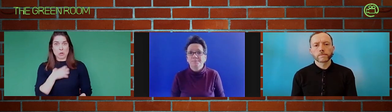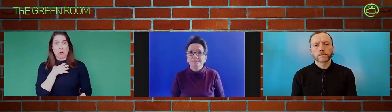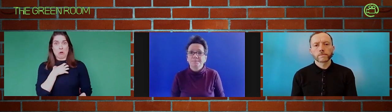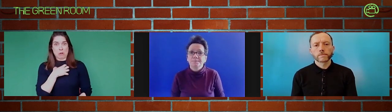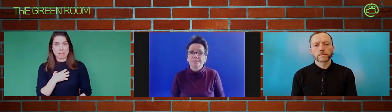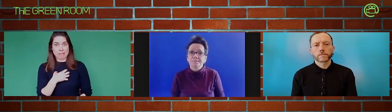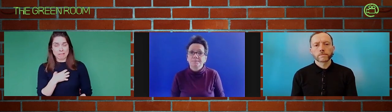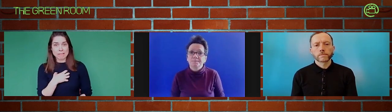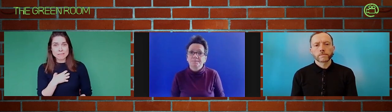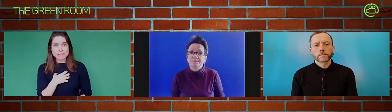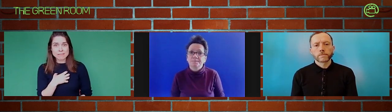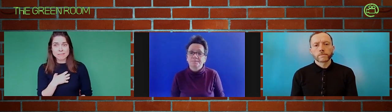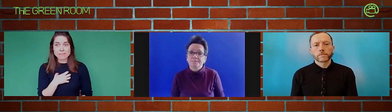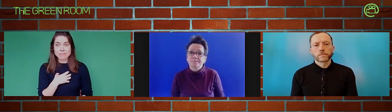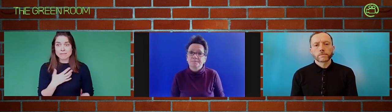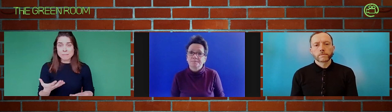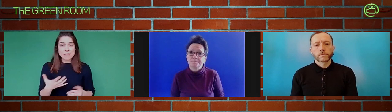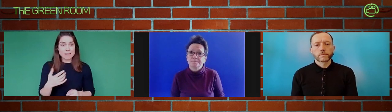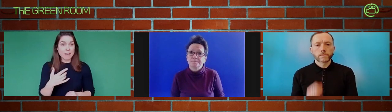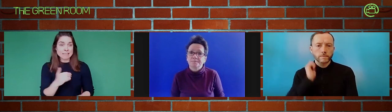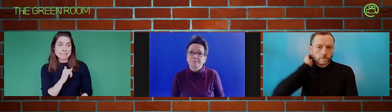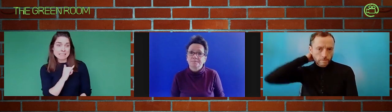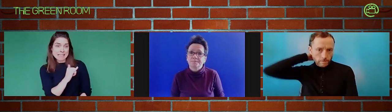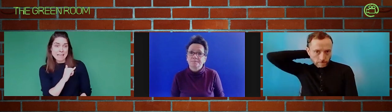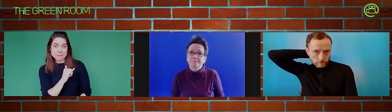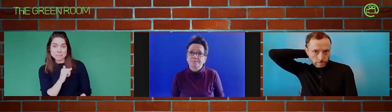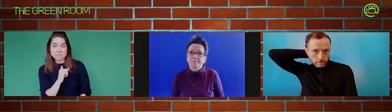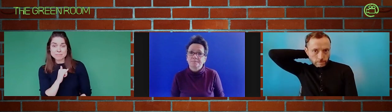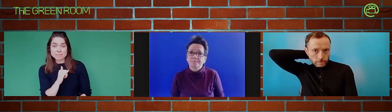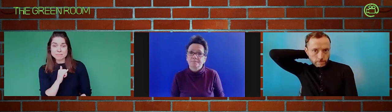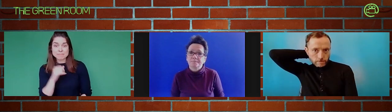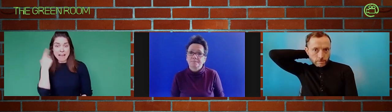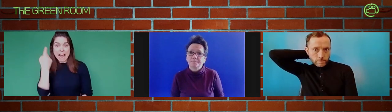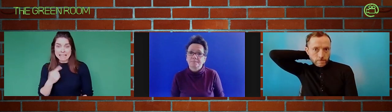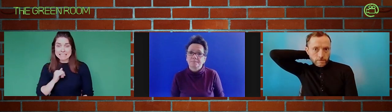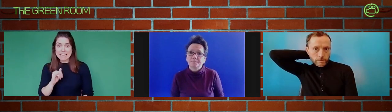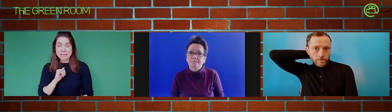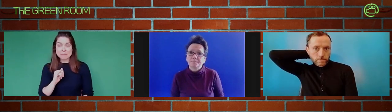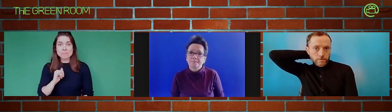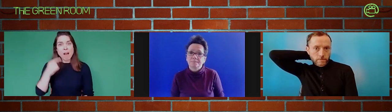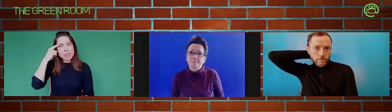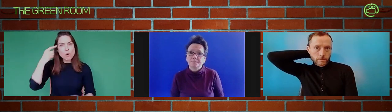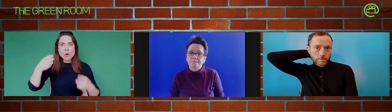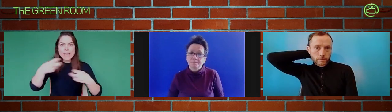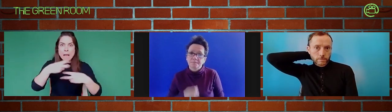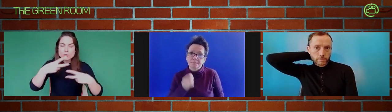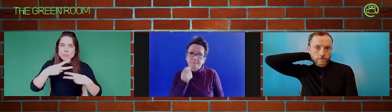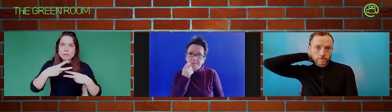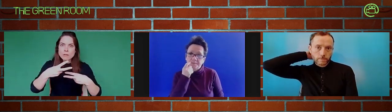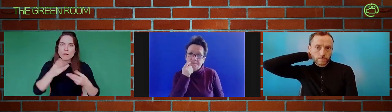captions were, same as you, alI I thought captions were more were used more and in fact BSL seems